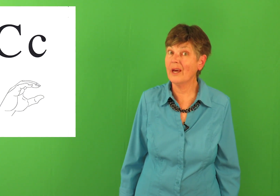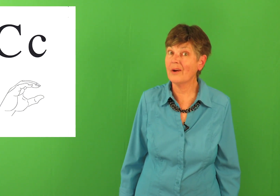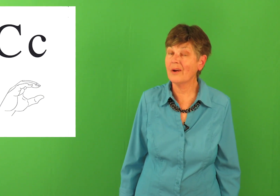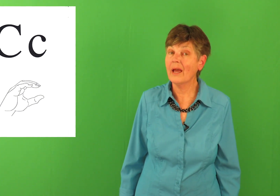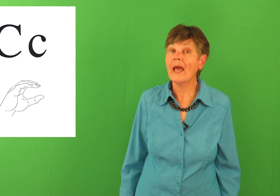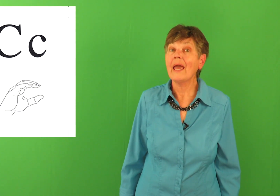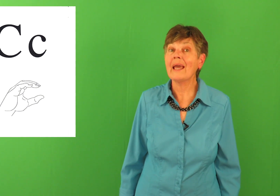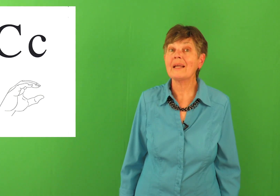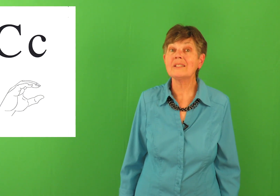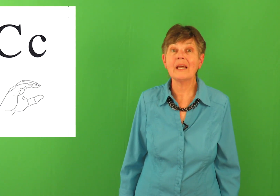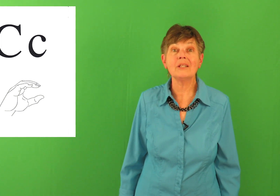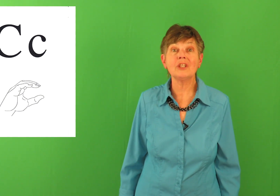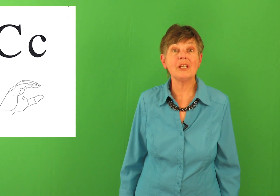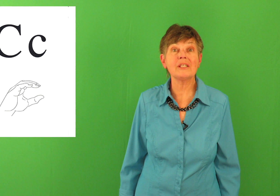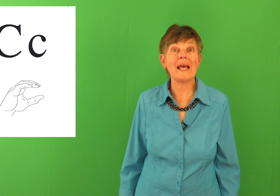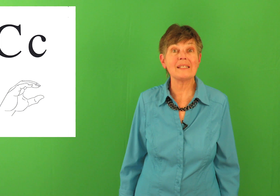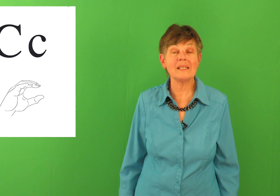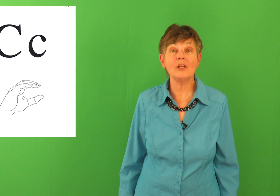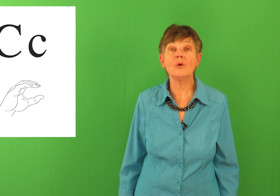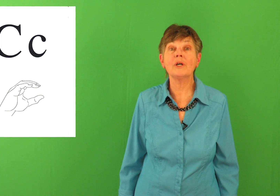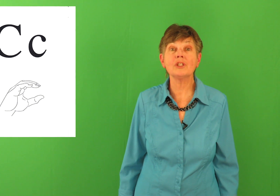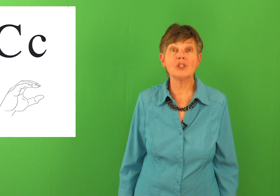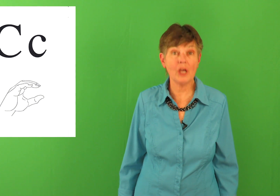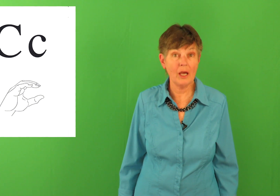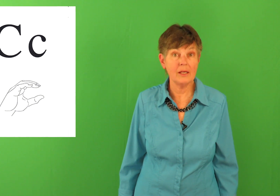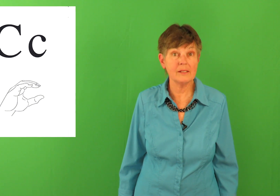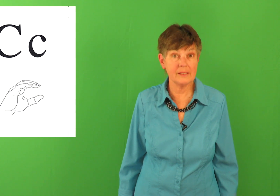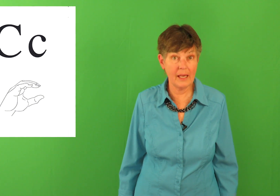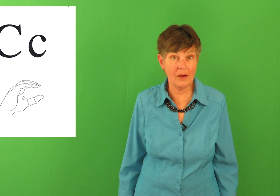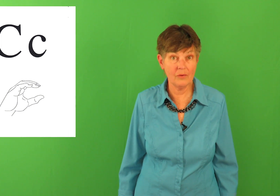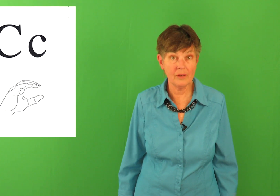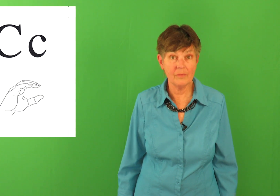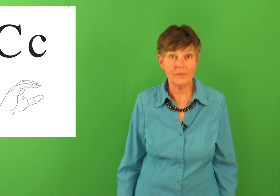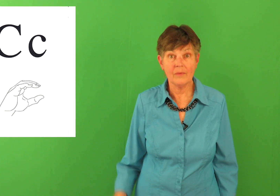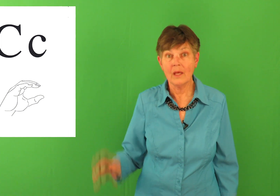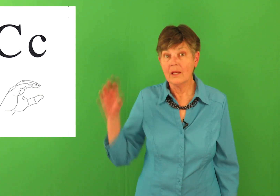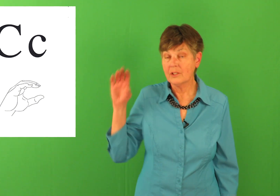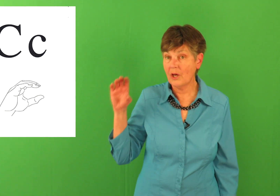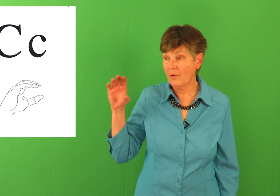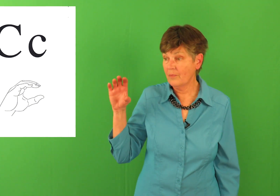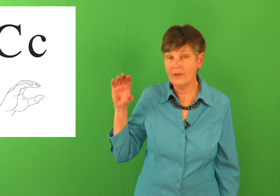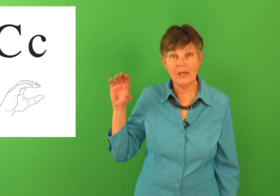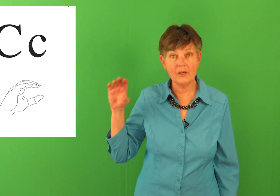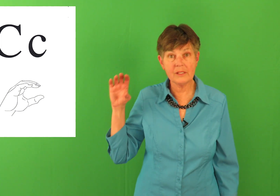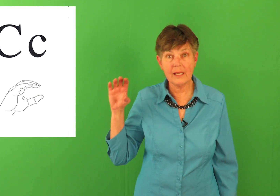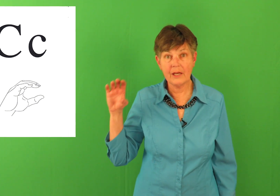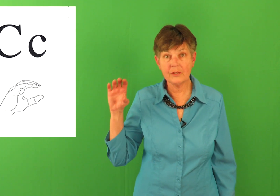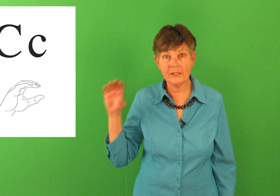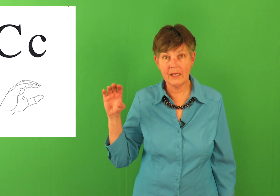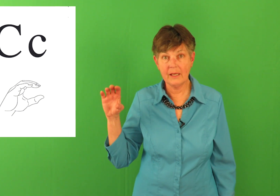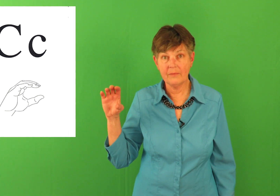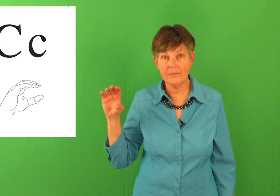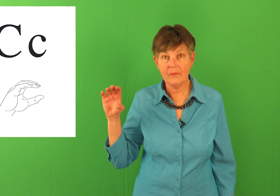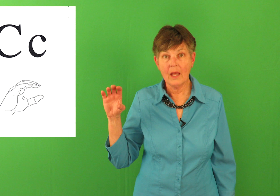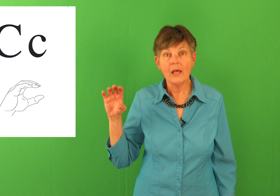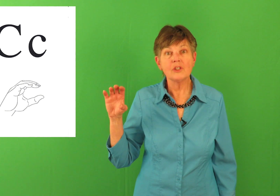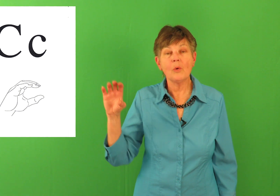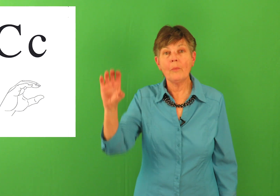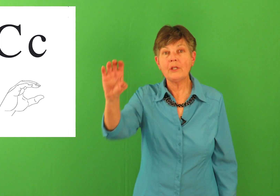letter it can st. change that C to it sound so here's the letter C so when we